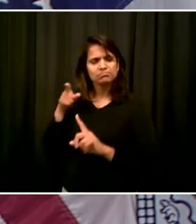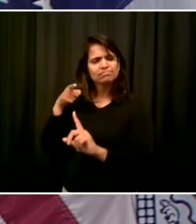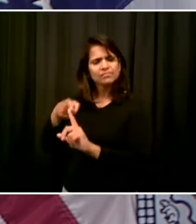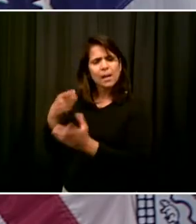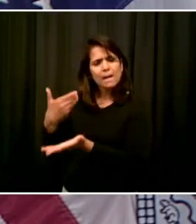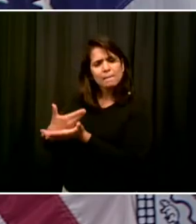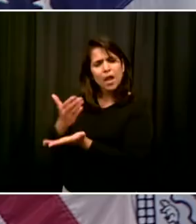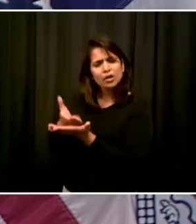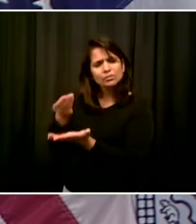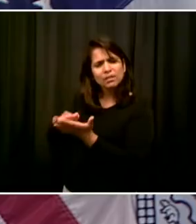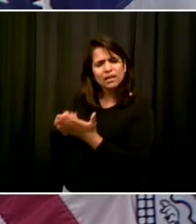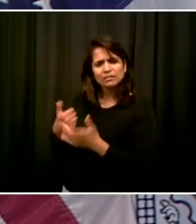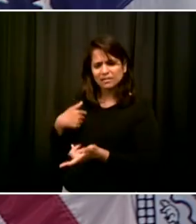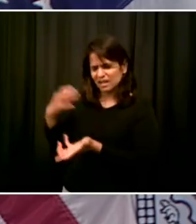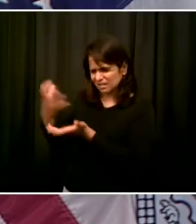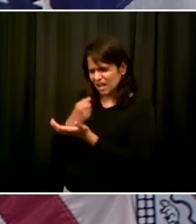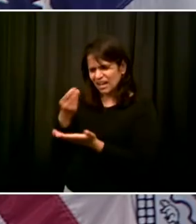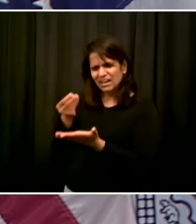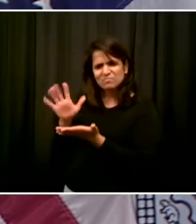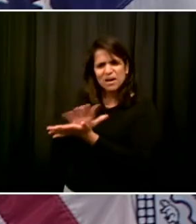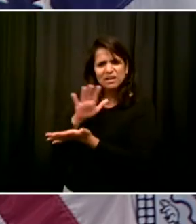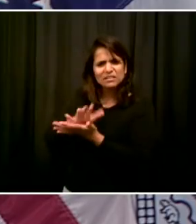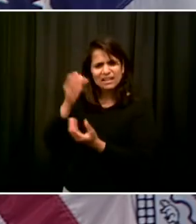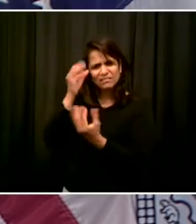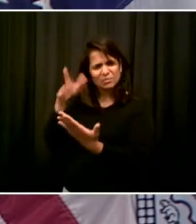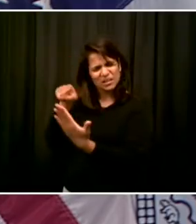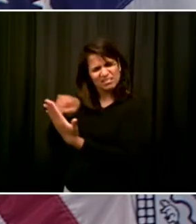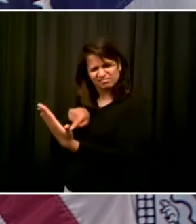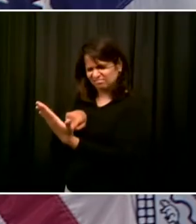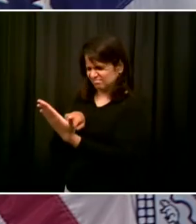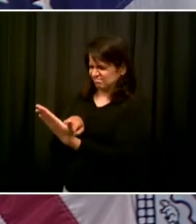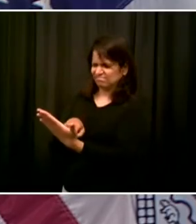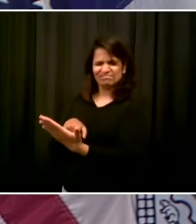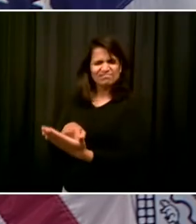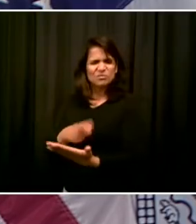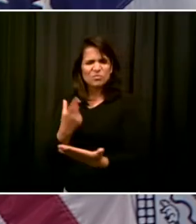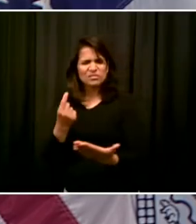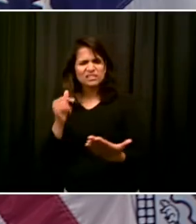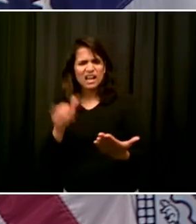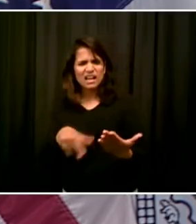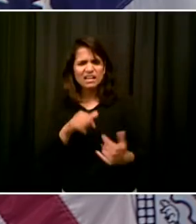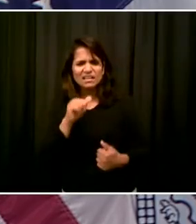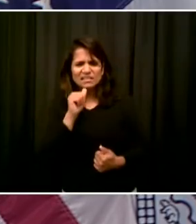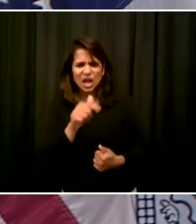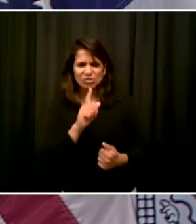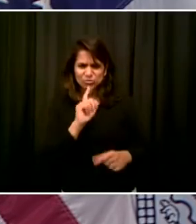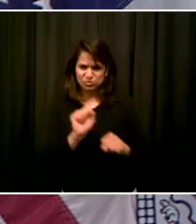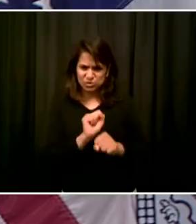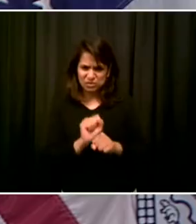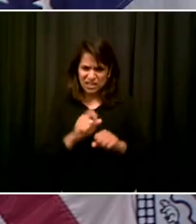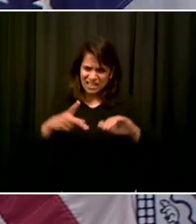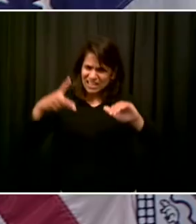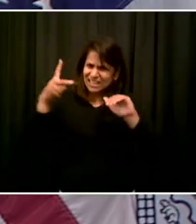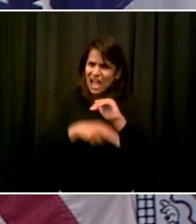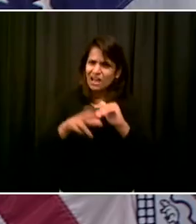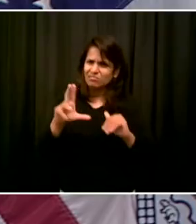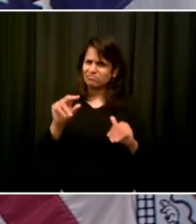SOME OF THE SPECIFICS ON HTE NYPD BUDGET. IN